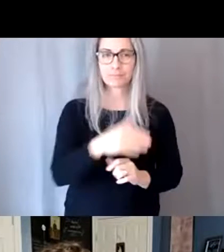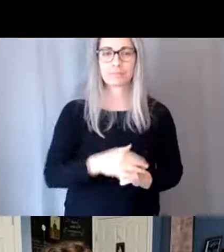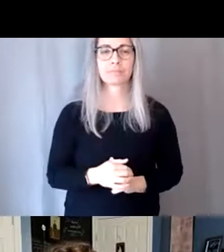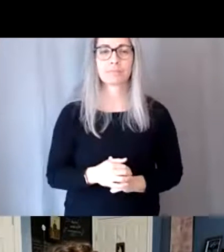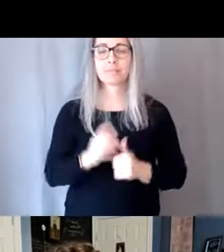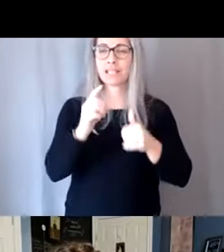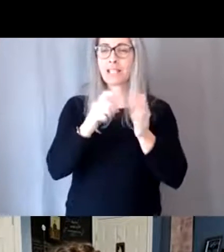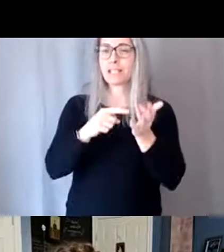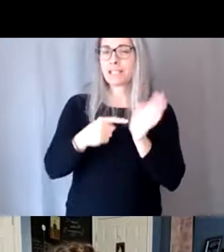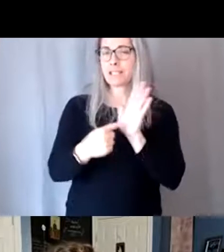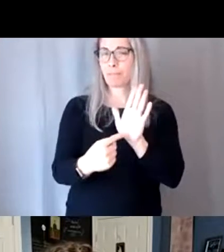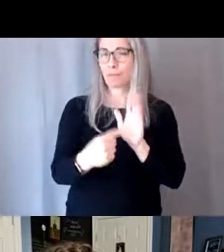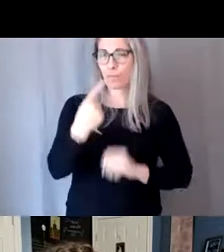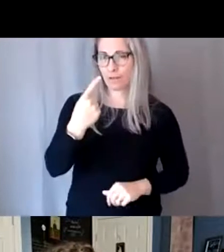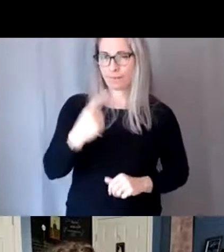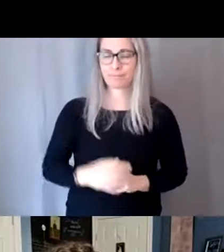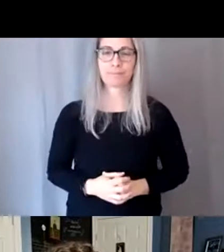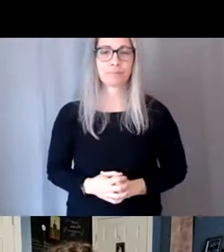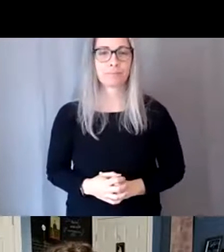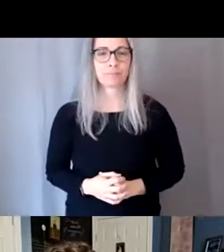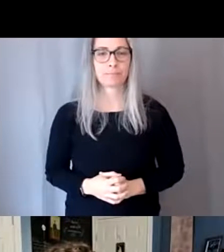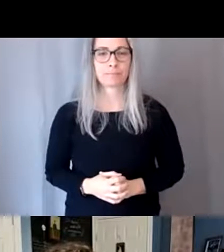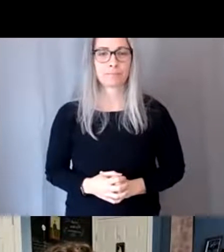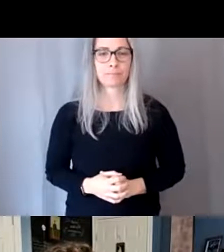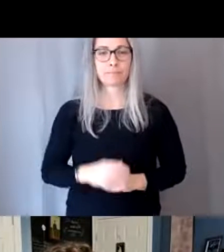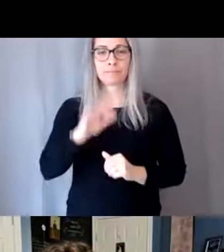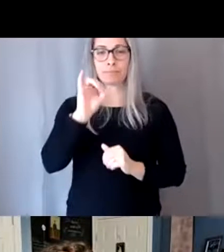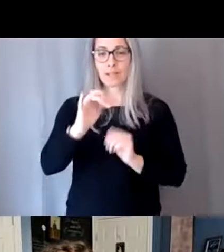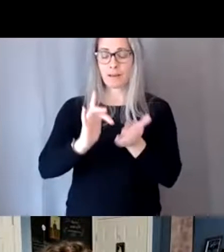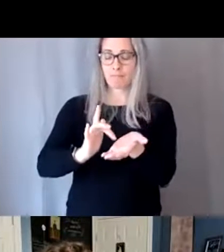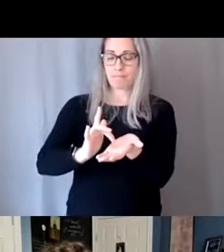so one place that we can see this medicalized construction of a client or